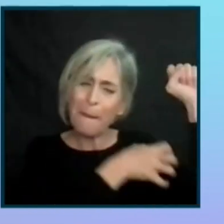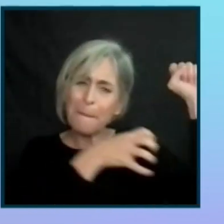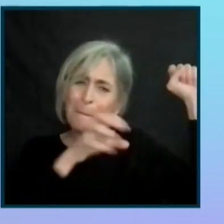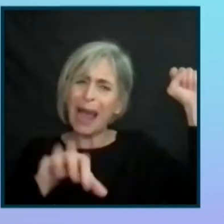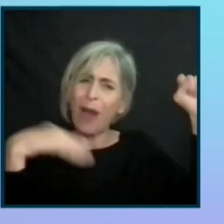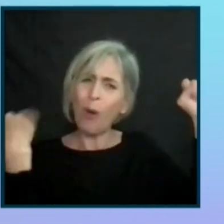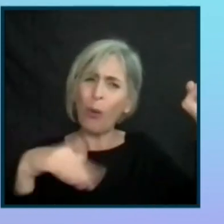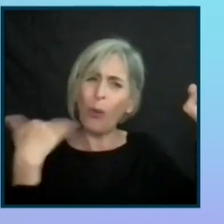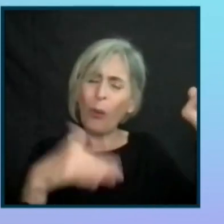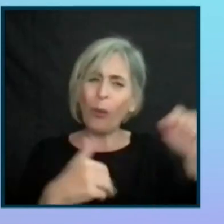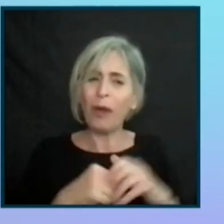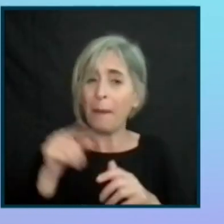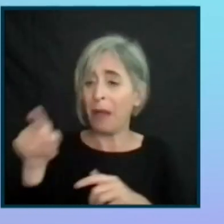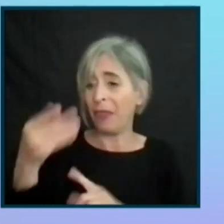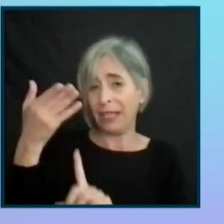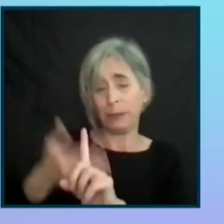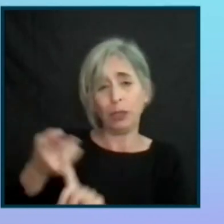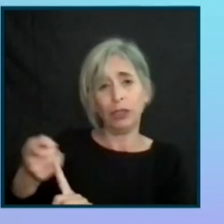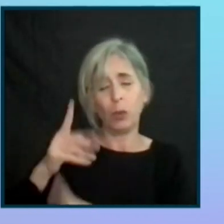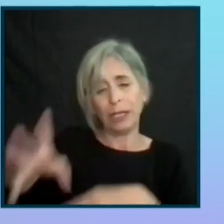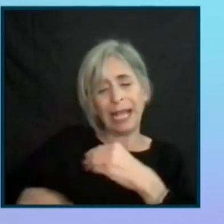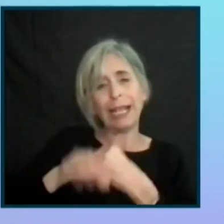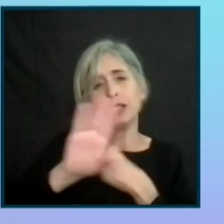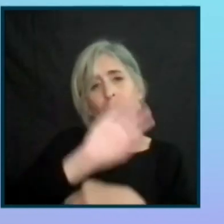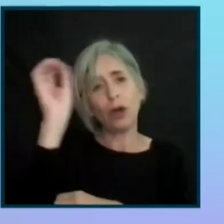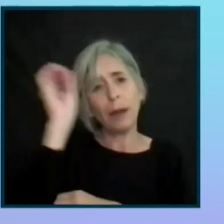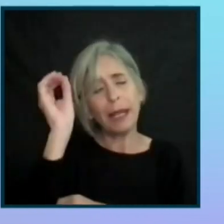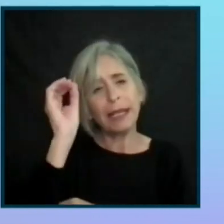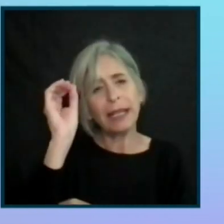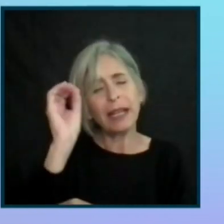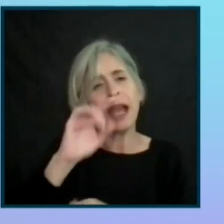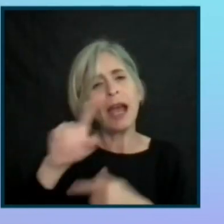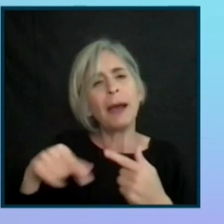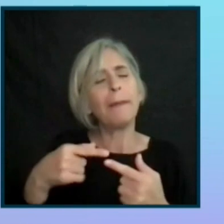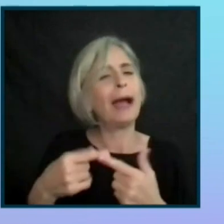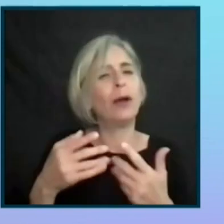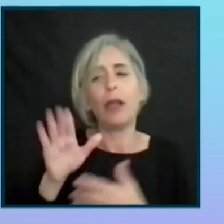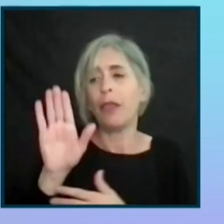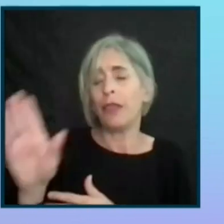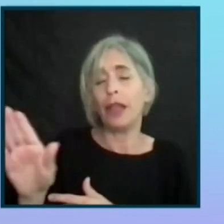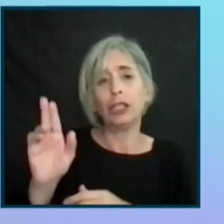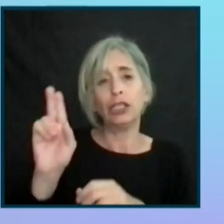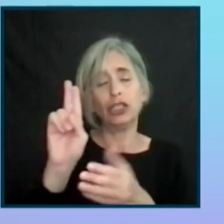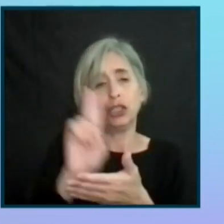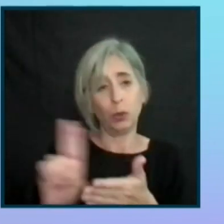But this person wants to ask your opinion, Joe, on, they're in a university and of course,